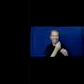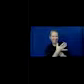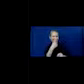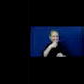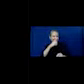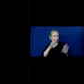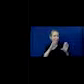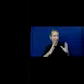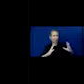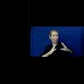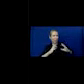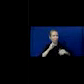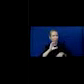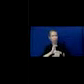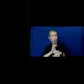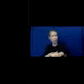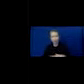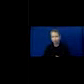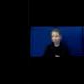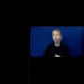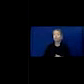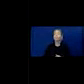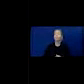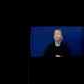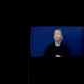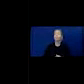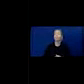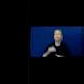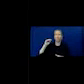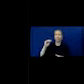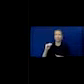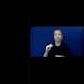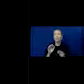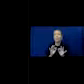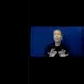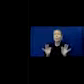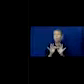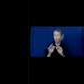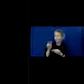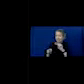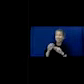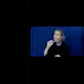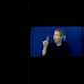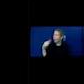It's also important to observe the job seeker in multiple environments to collect information.